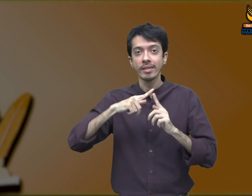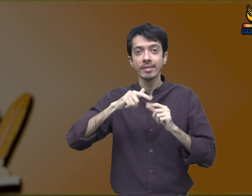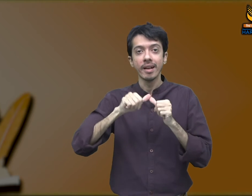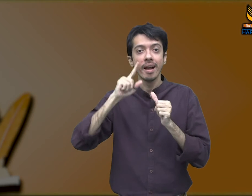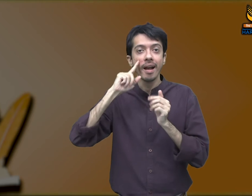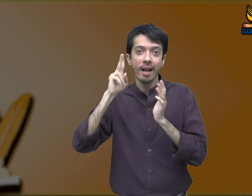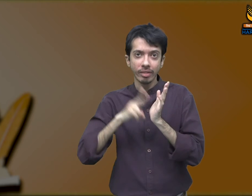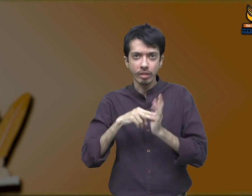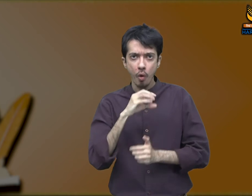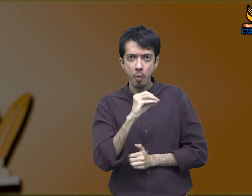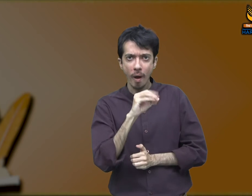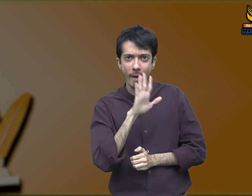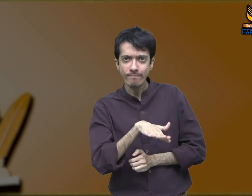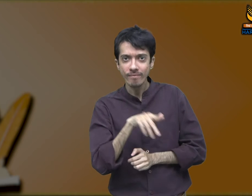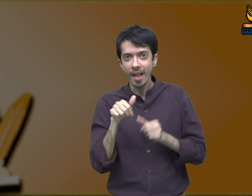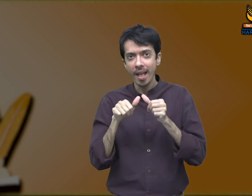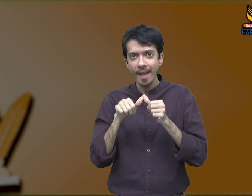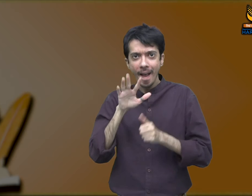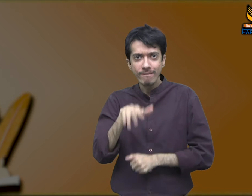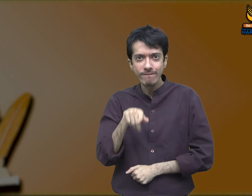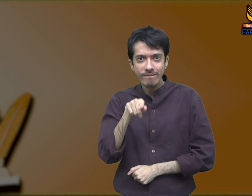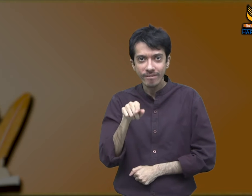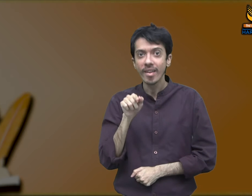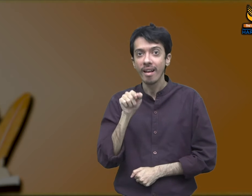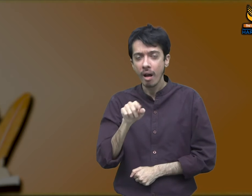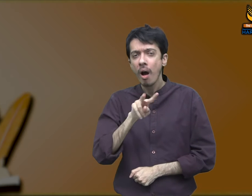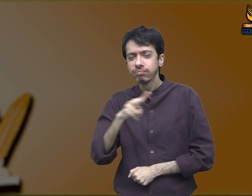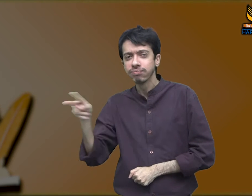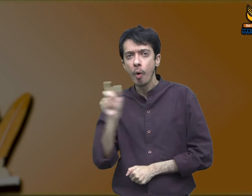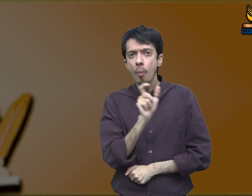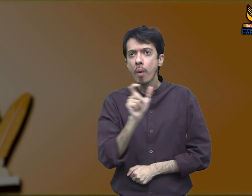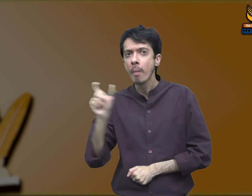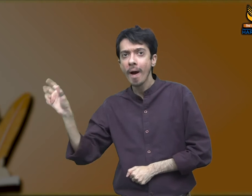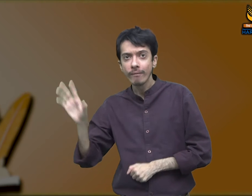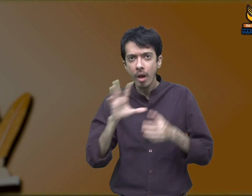The word 'mountain' has vowels. In poetry the words have to be near enough